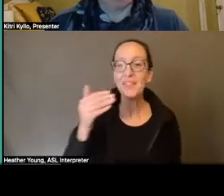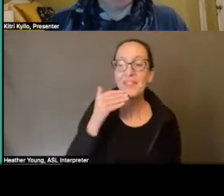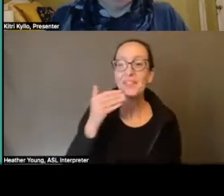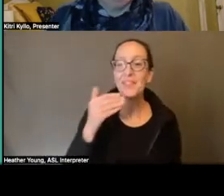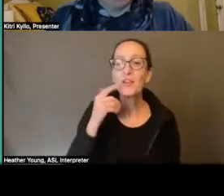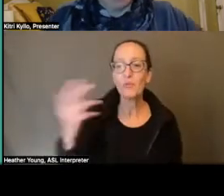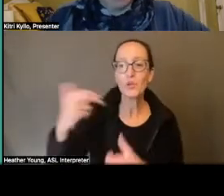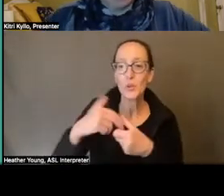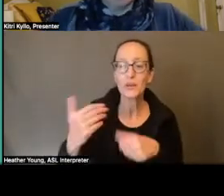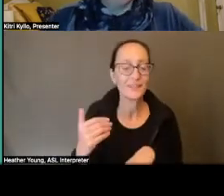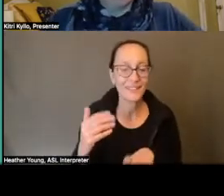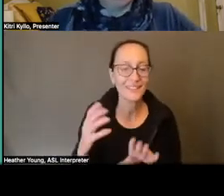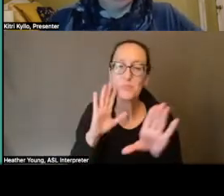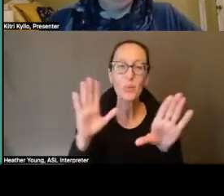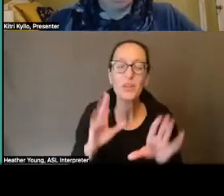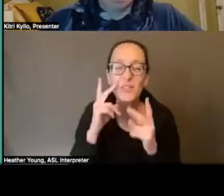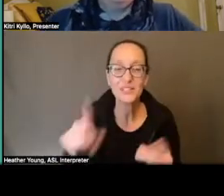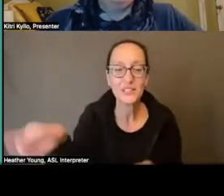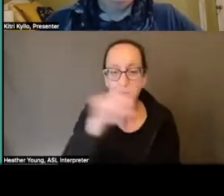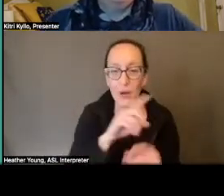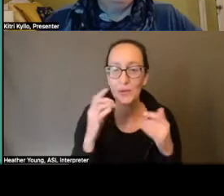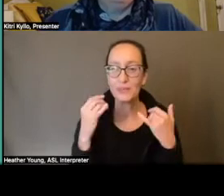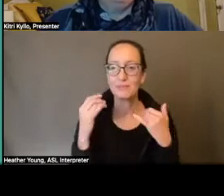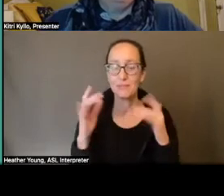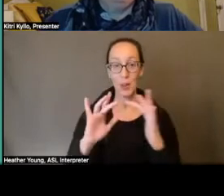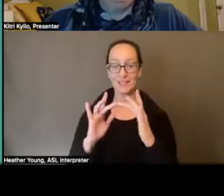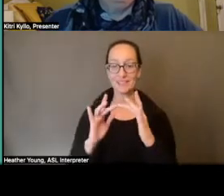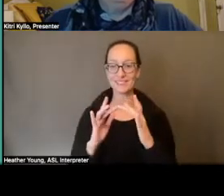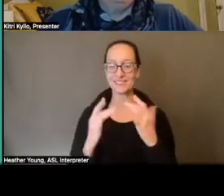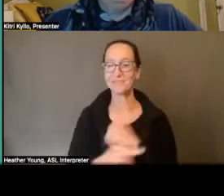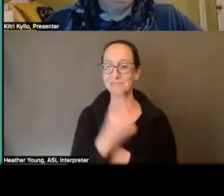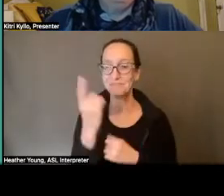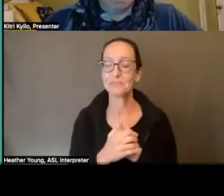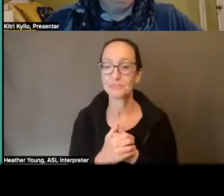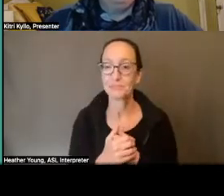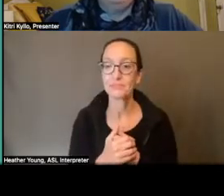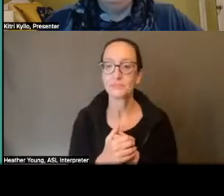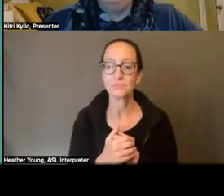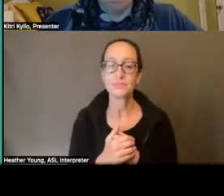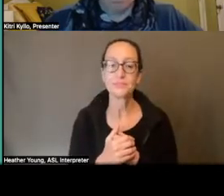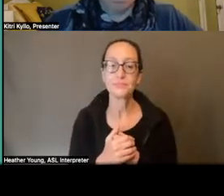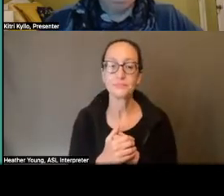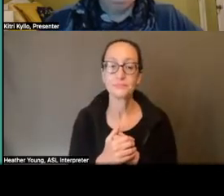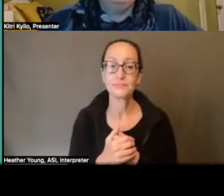It's so wonderful to see all of you online. So, today, we are going to talk to you